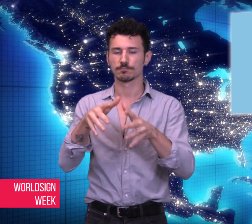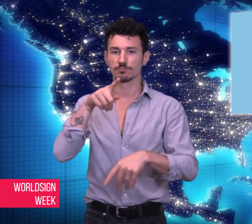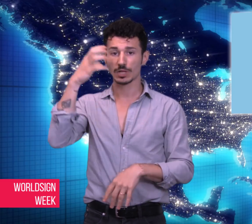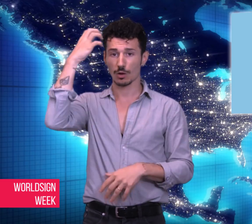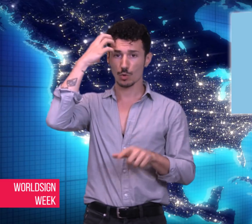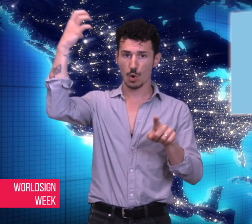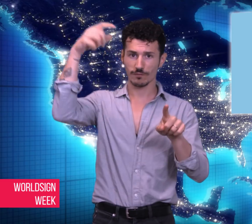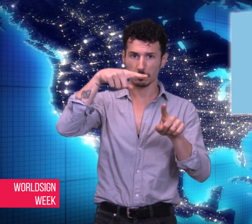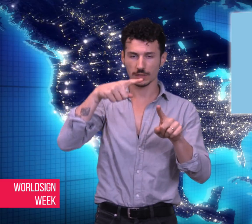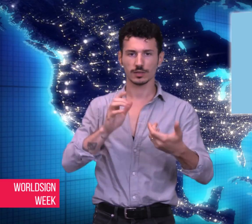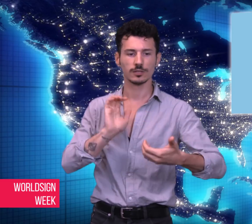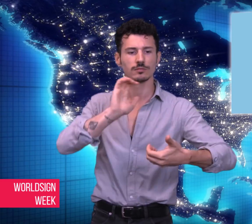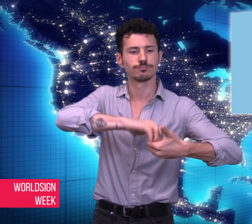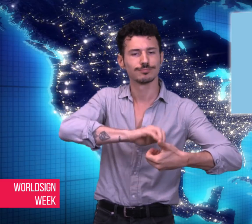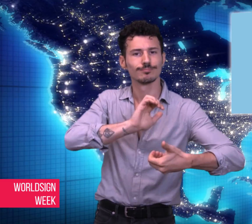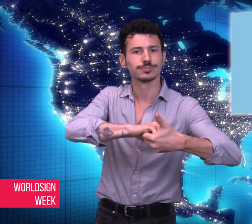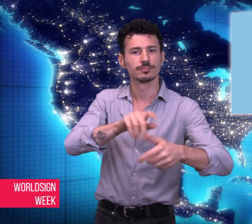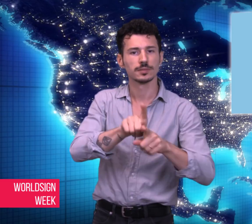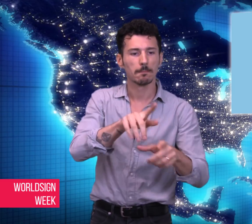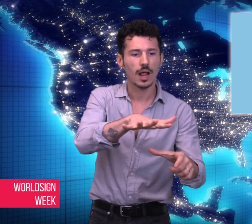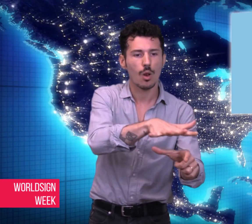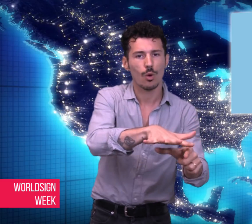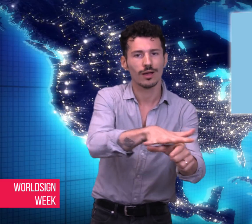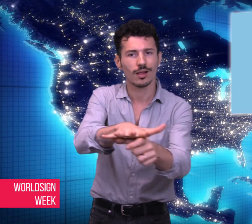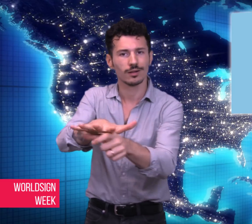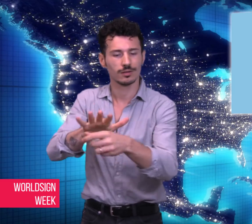authorities to make sure the right